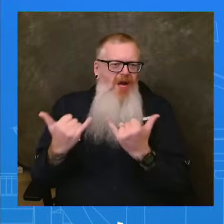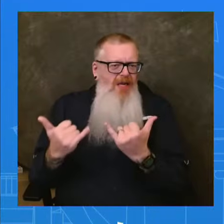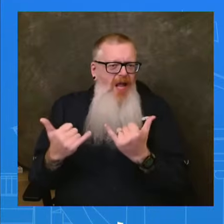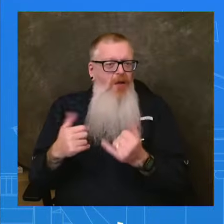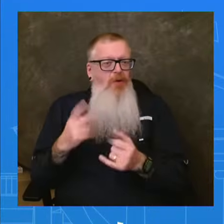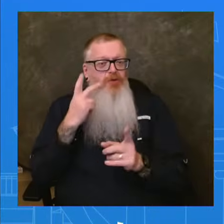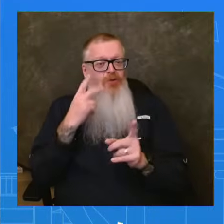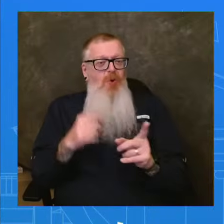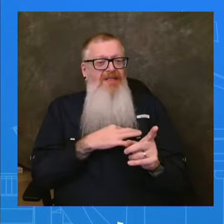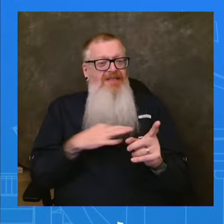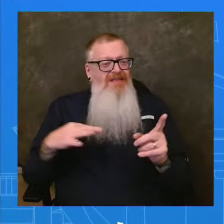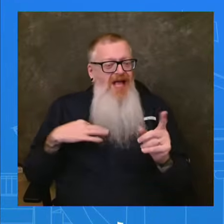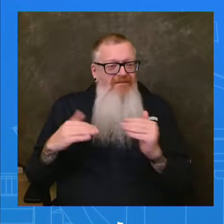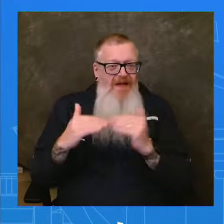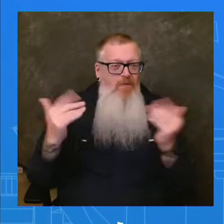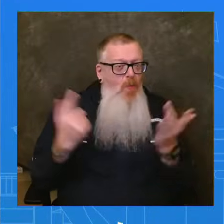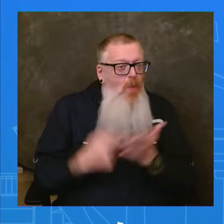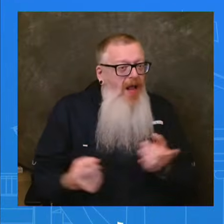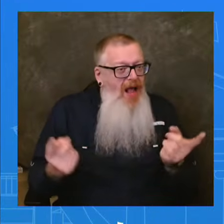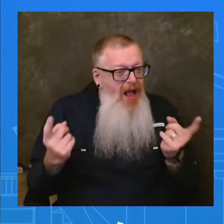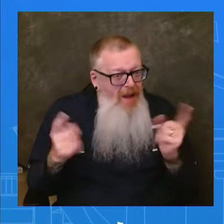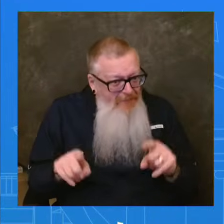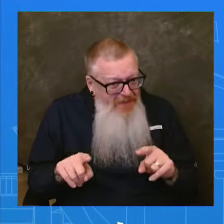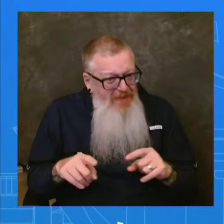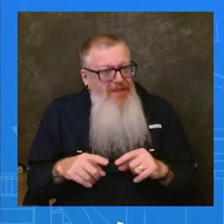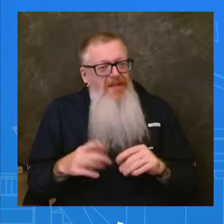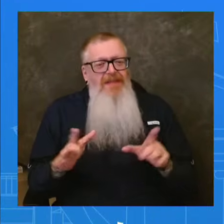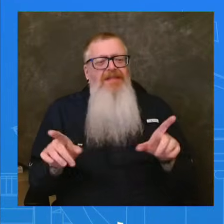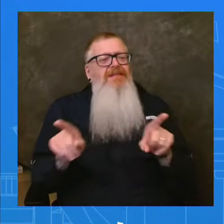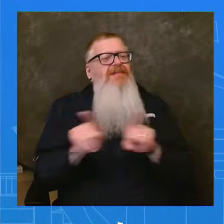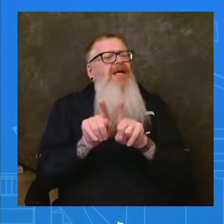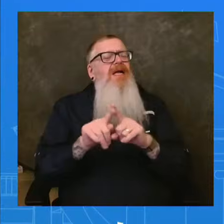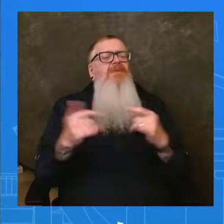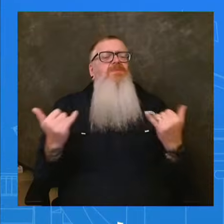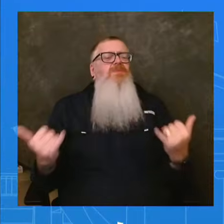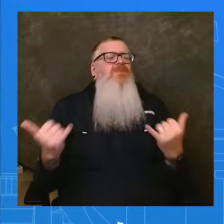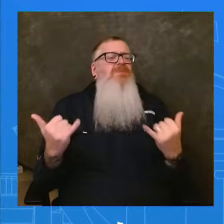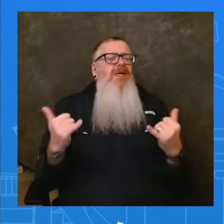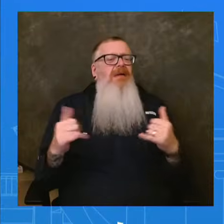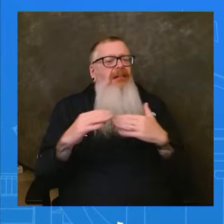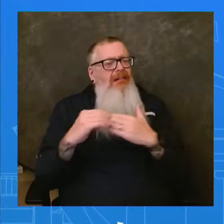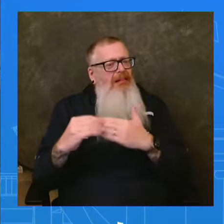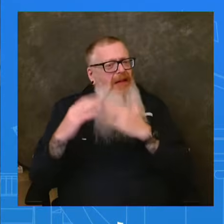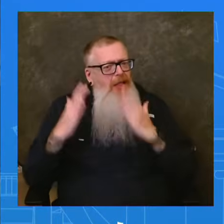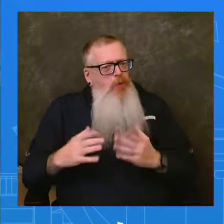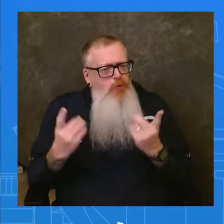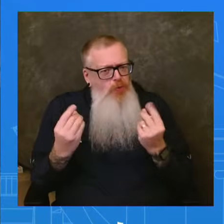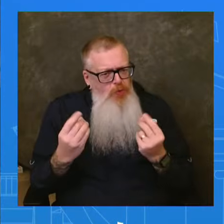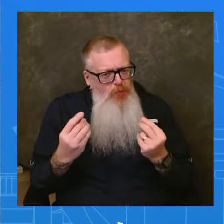was that happening on the leaders level. I'm not going to get into hypotheticals or speculations from here. The Press: And how would you describe right now